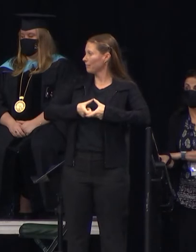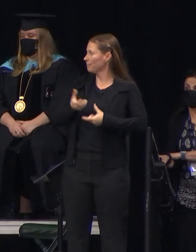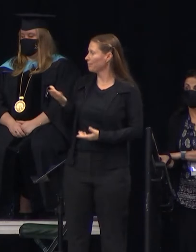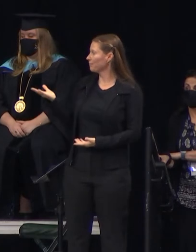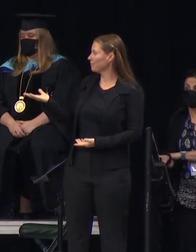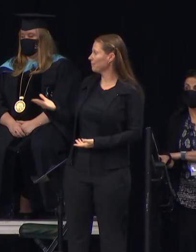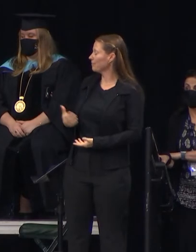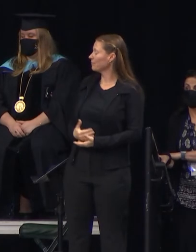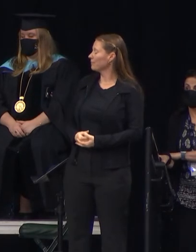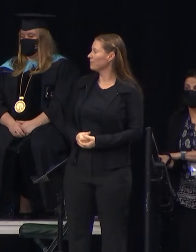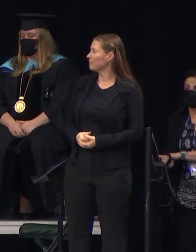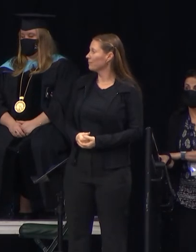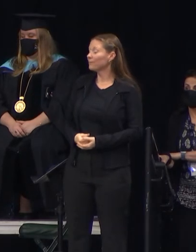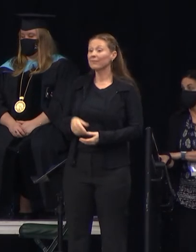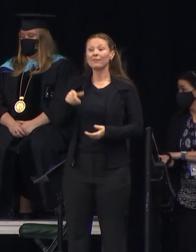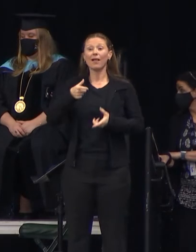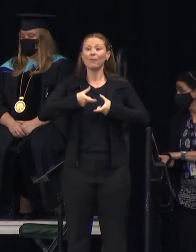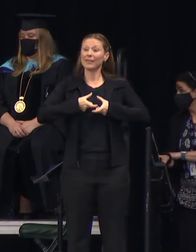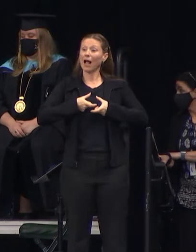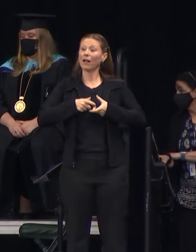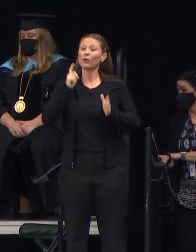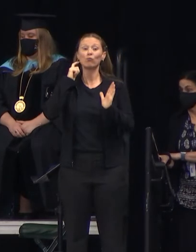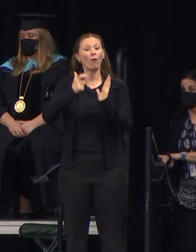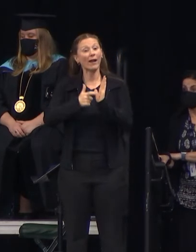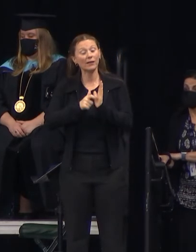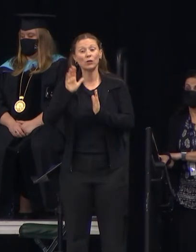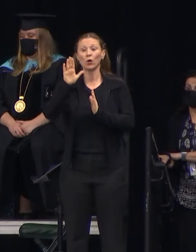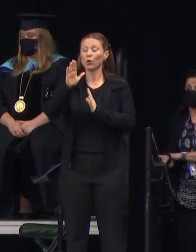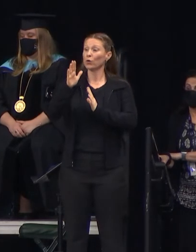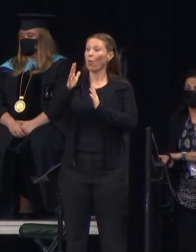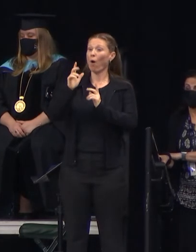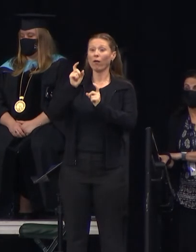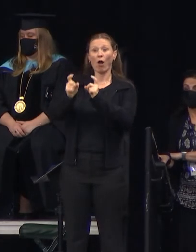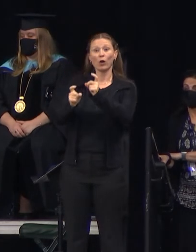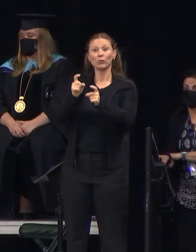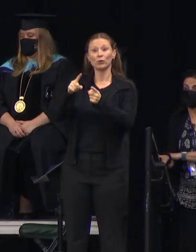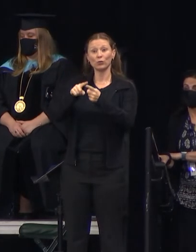Not only is this medallion a recognition of your contribution to our country,